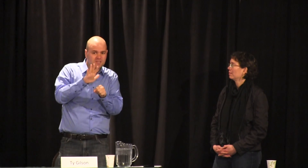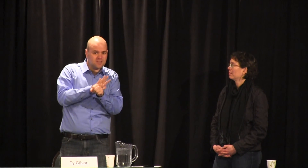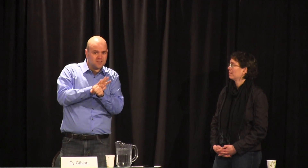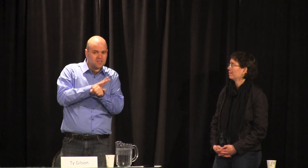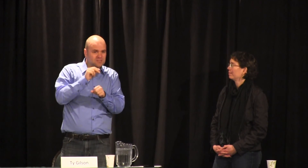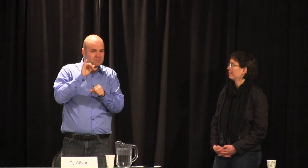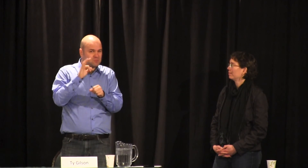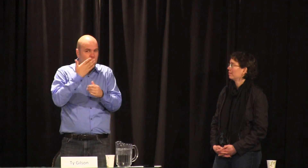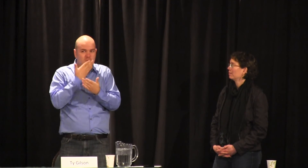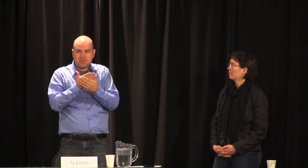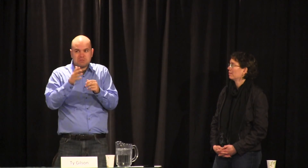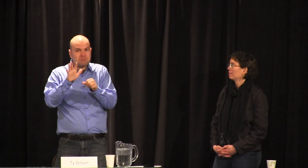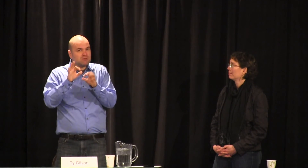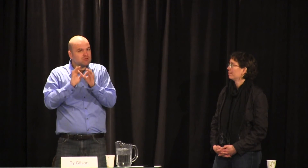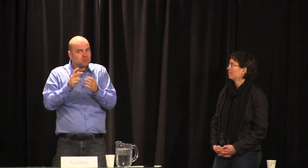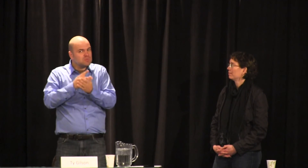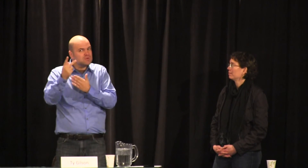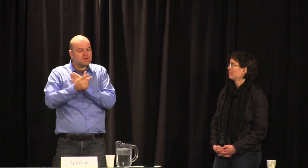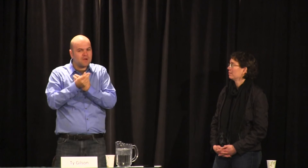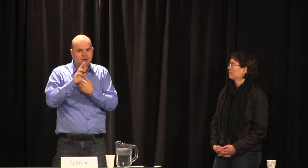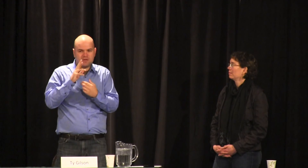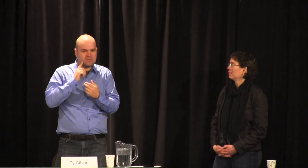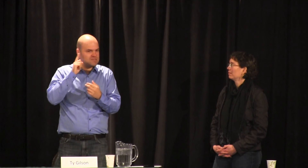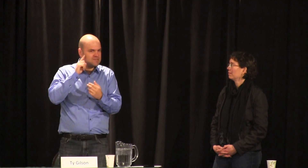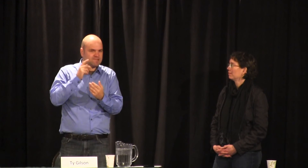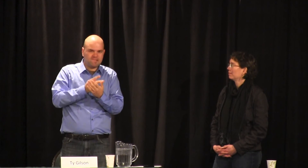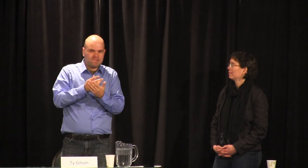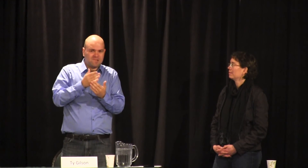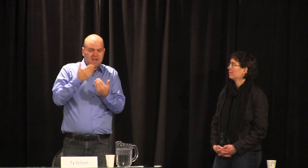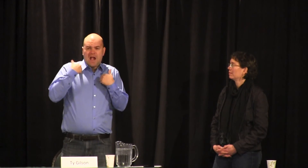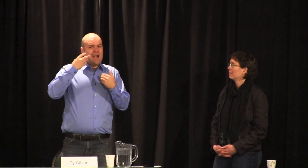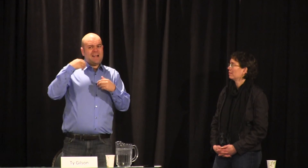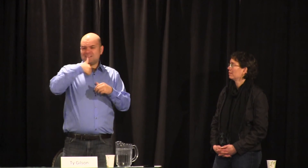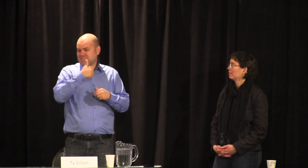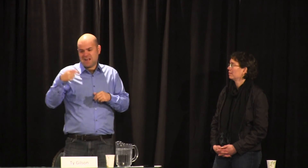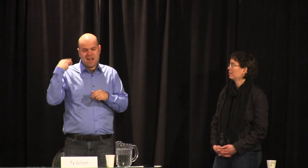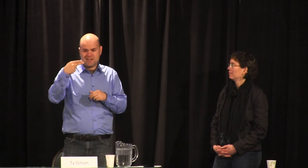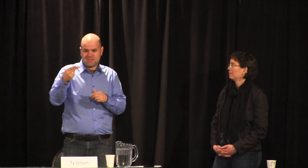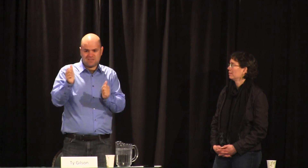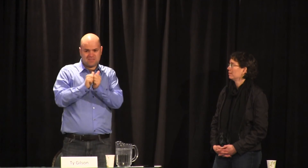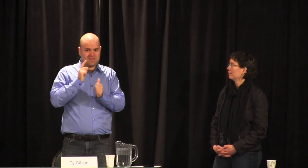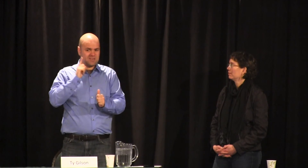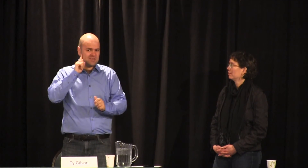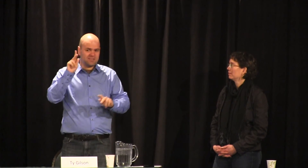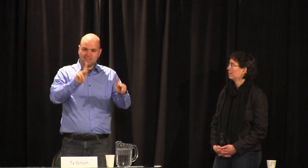And really check to see that they have everything you're gonna need, interpreters, you know,